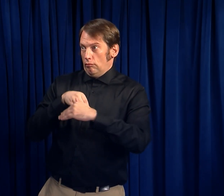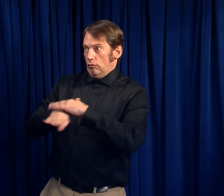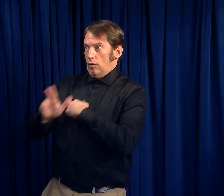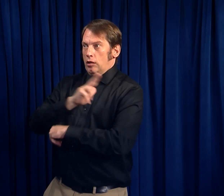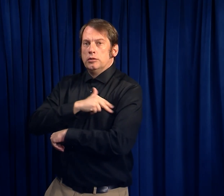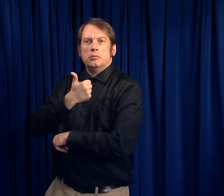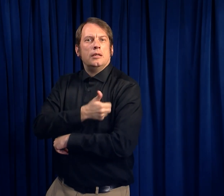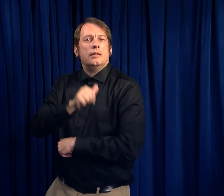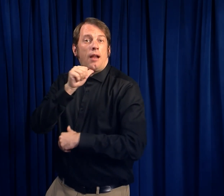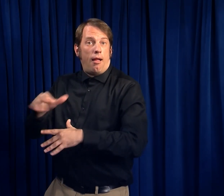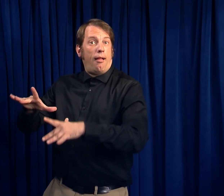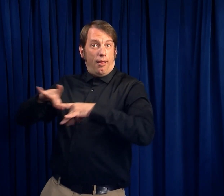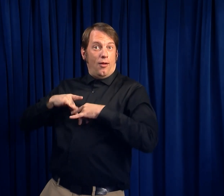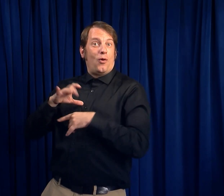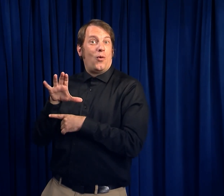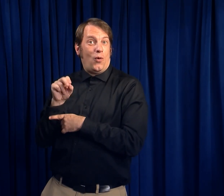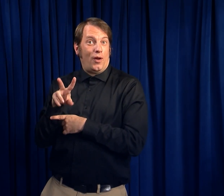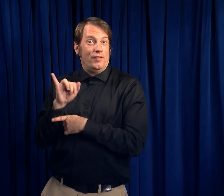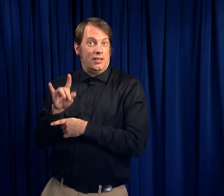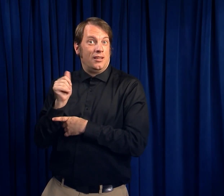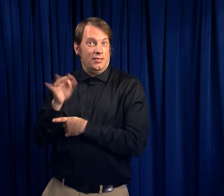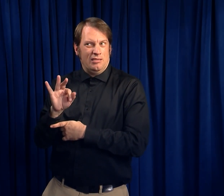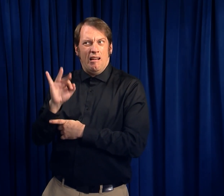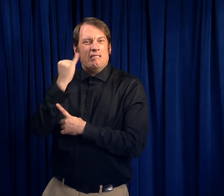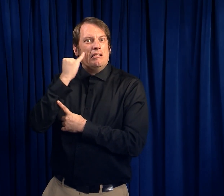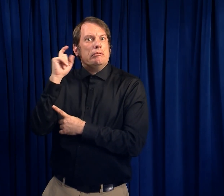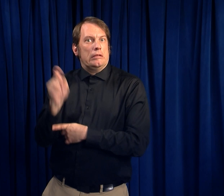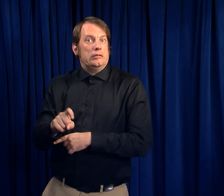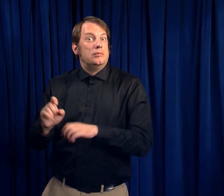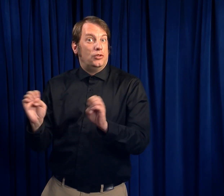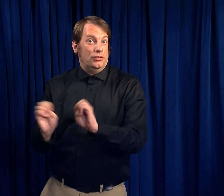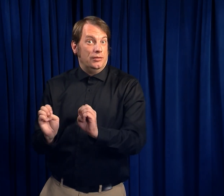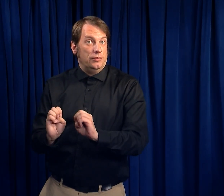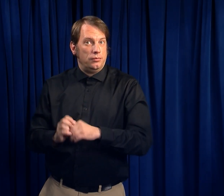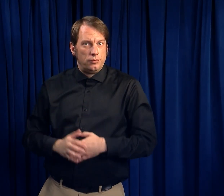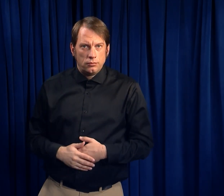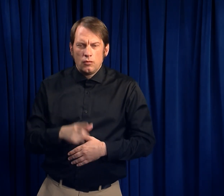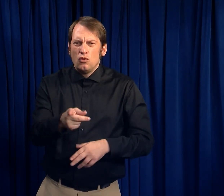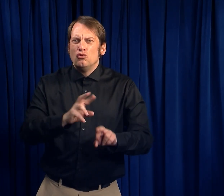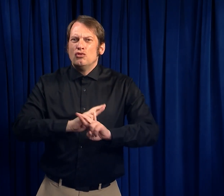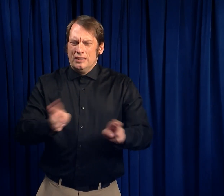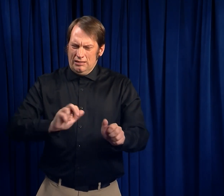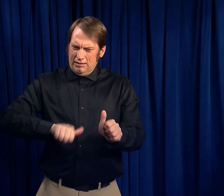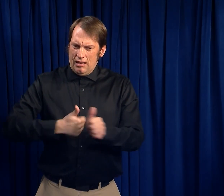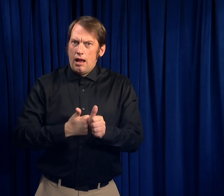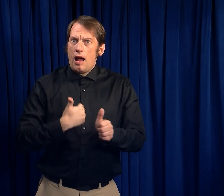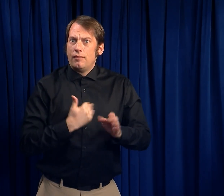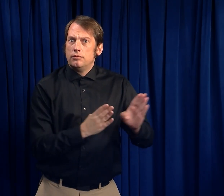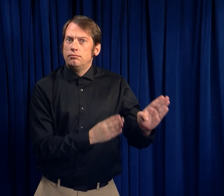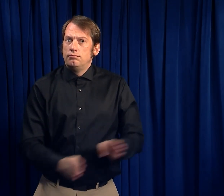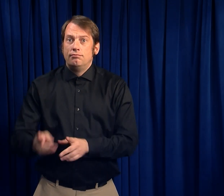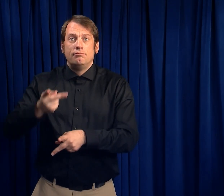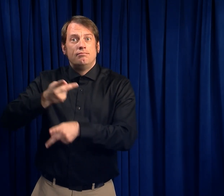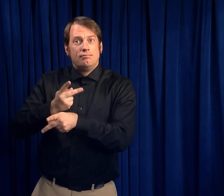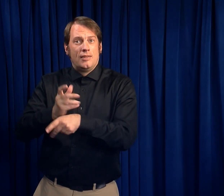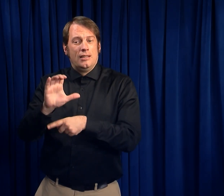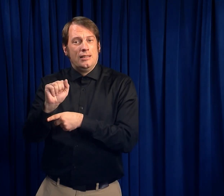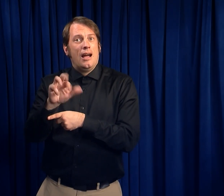if you need emergency care. Develop a care plan.